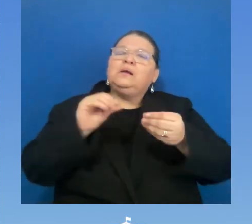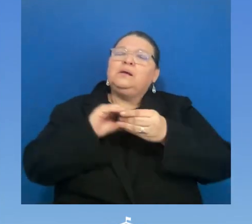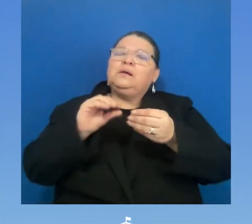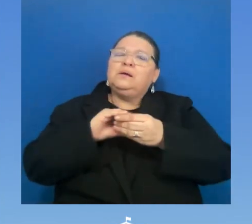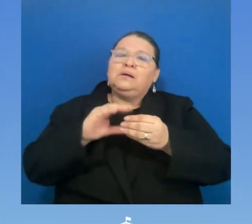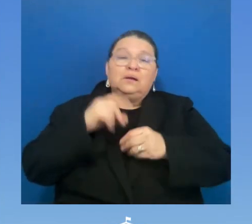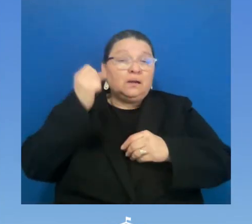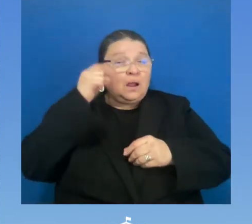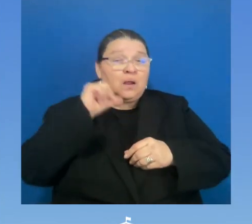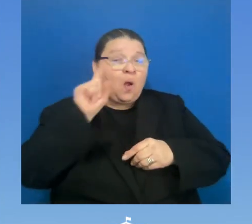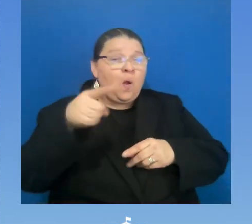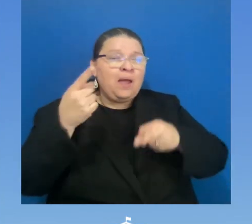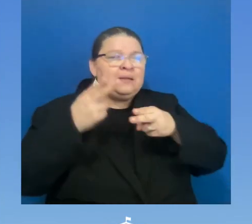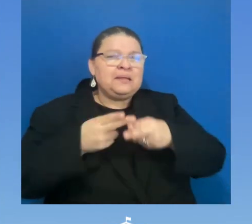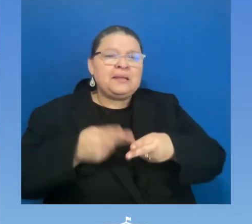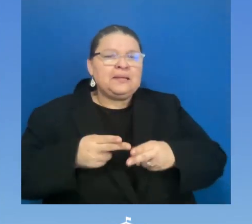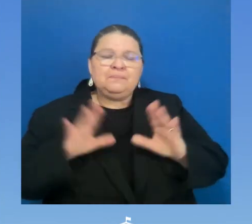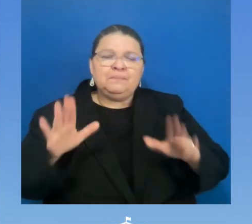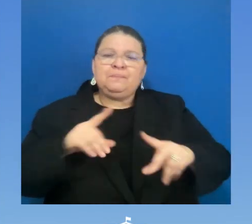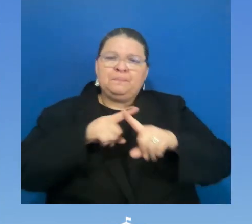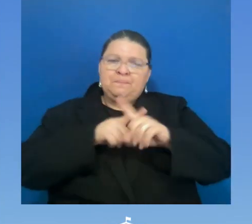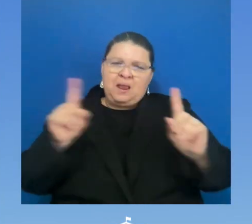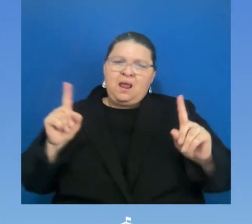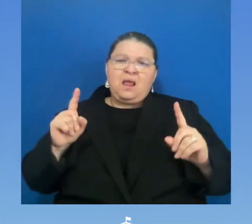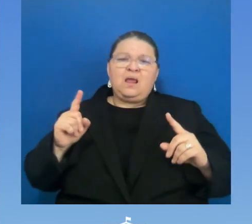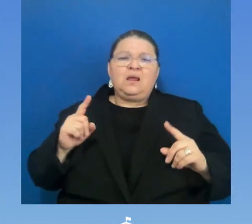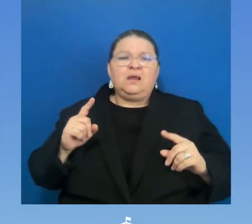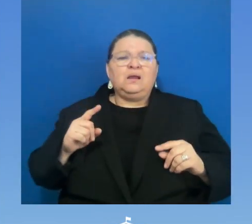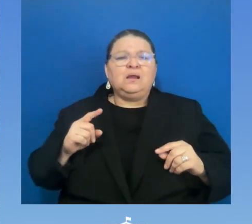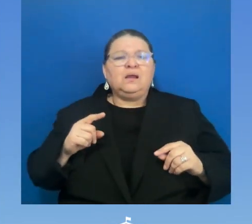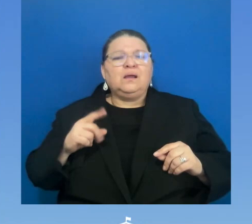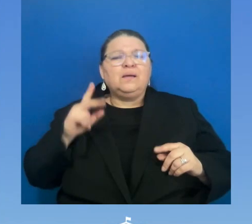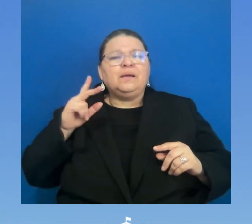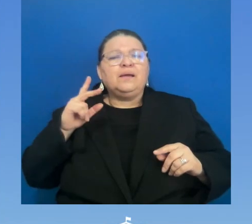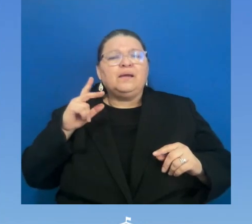about why this hadn't happened or where there was resistance?